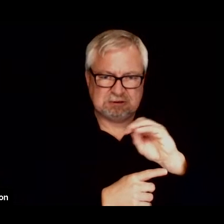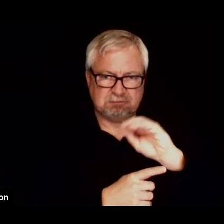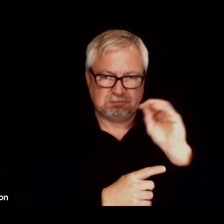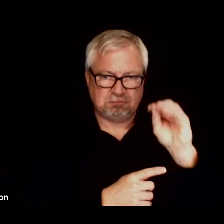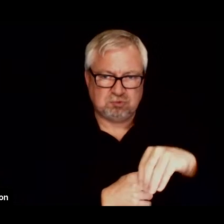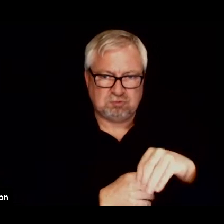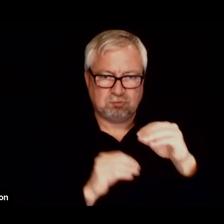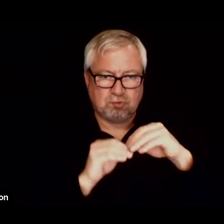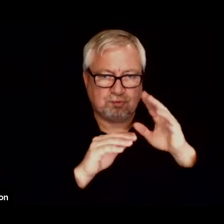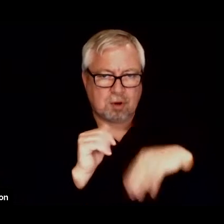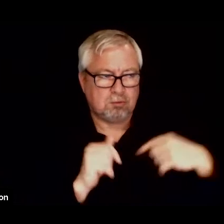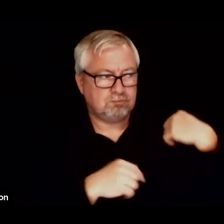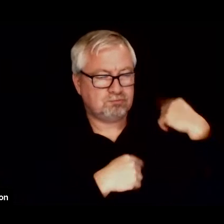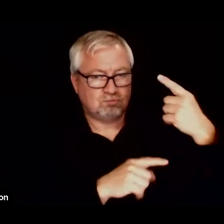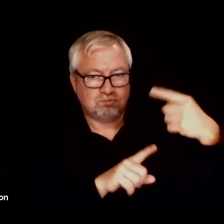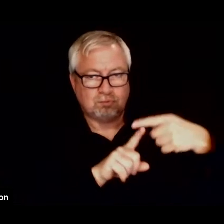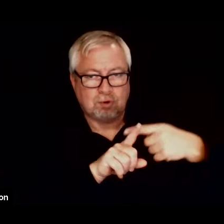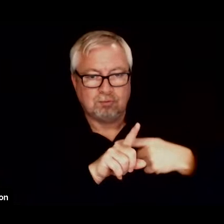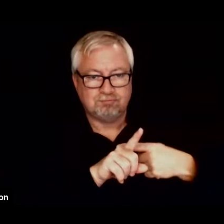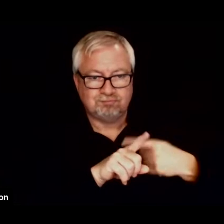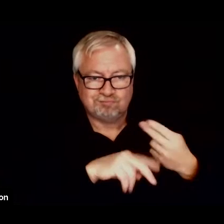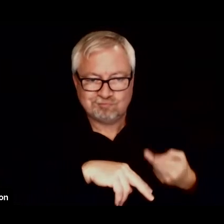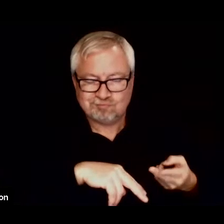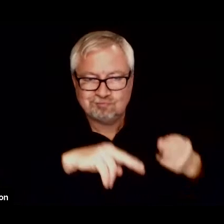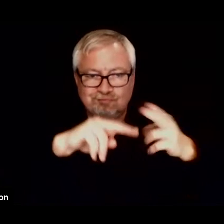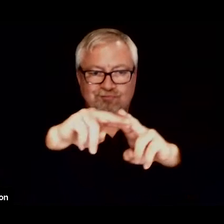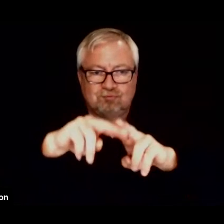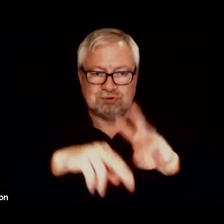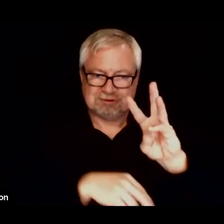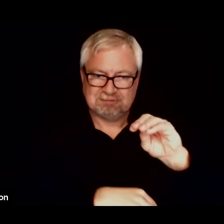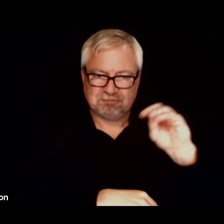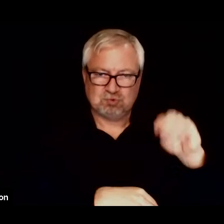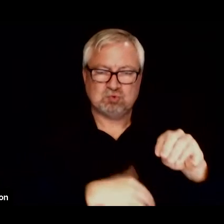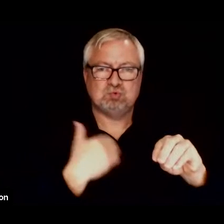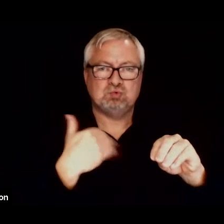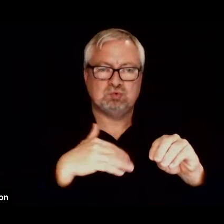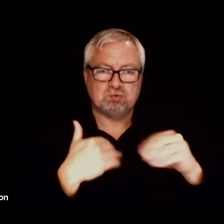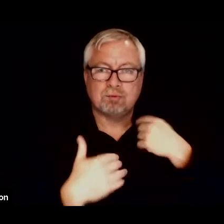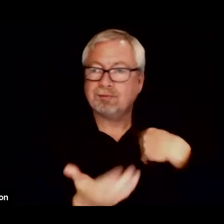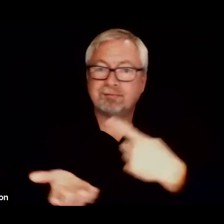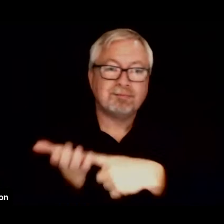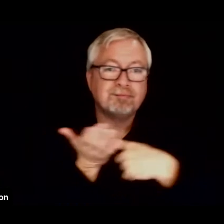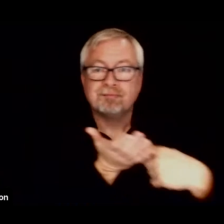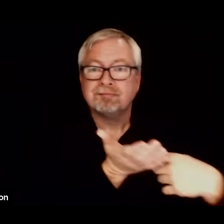So again, just as we talk about most of these data just about every day, it's